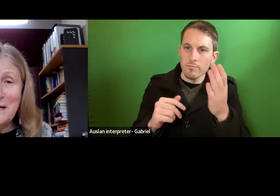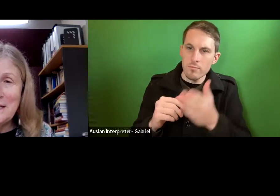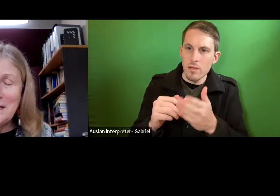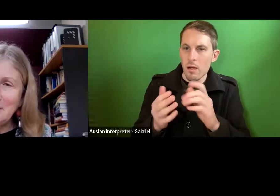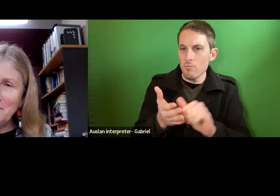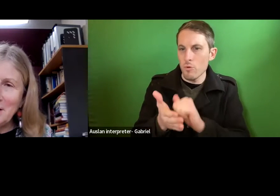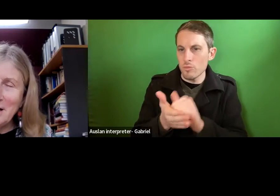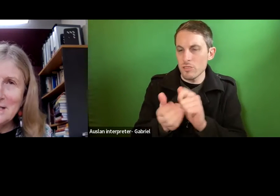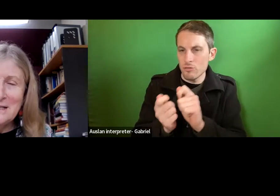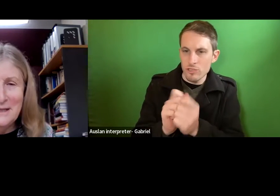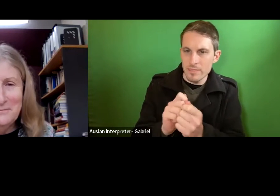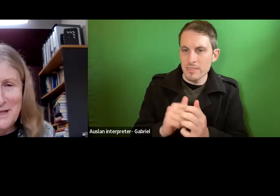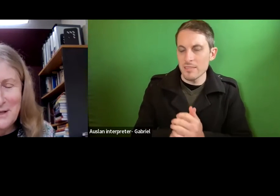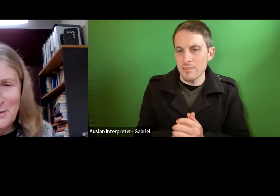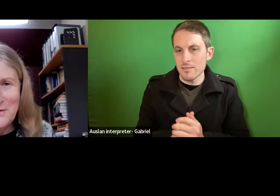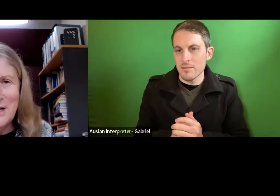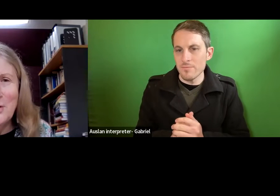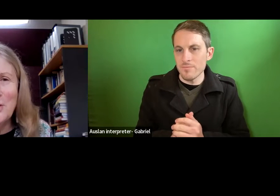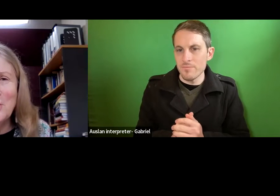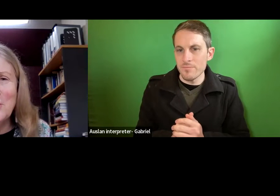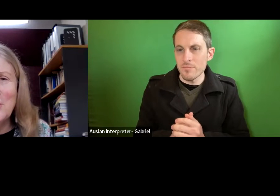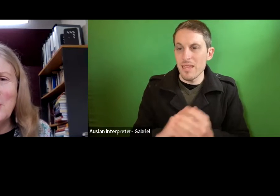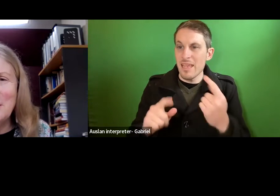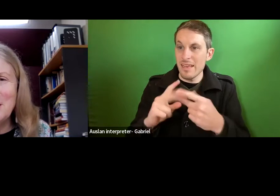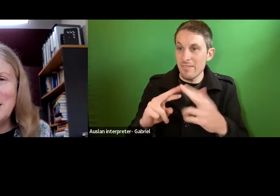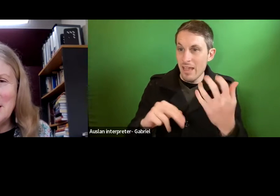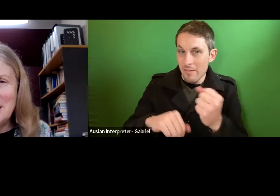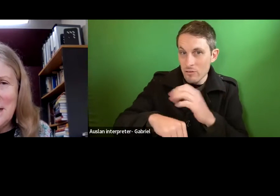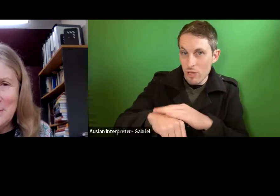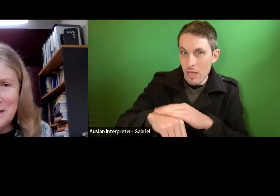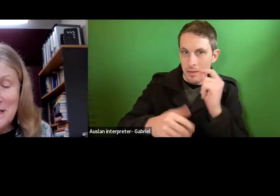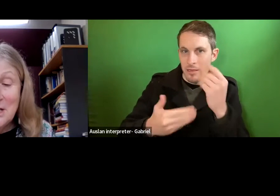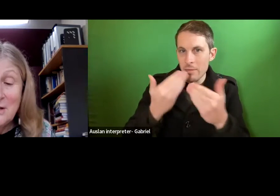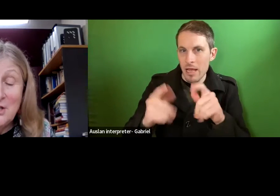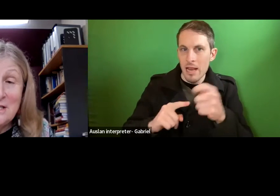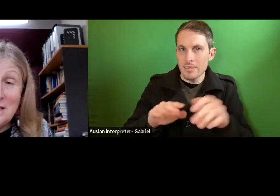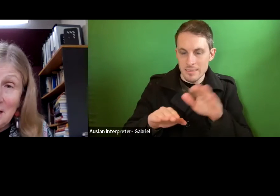made and ideally a little bit of time on what might be the next steps. So as you can see,